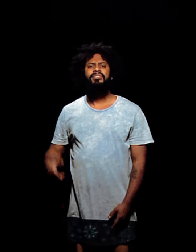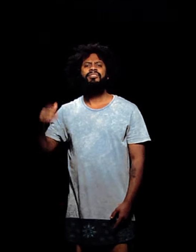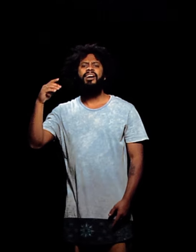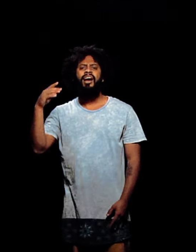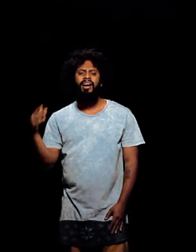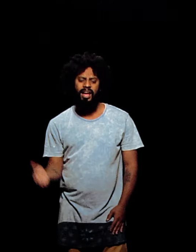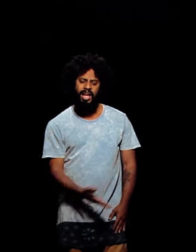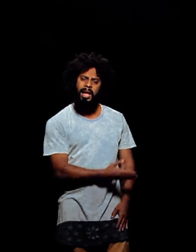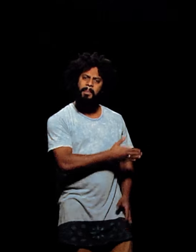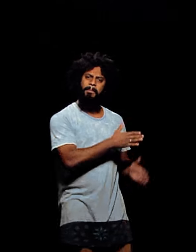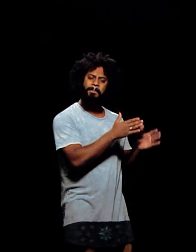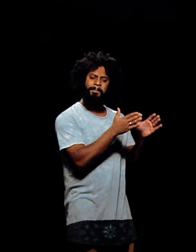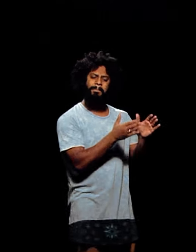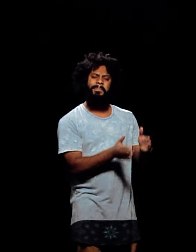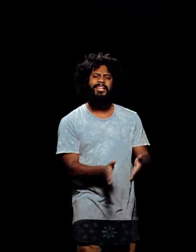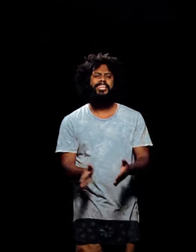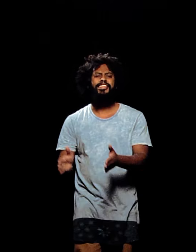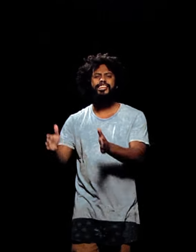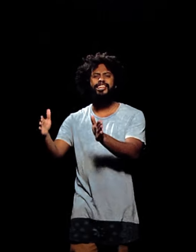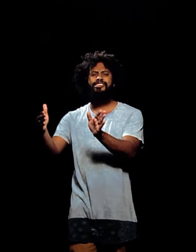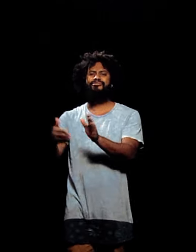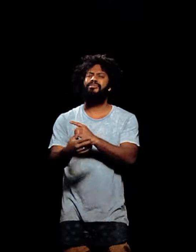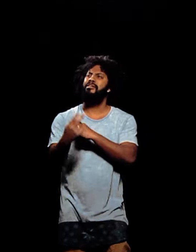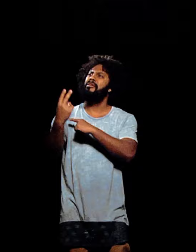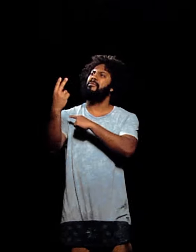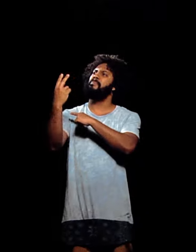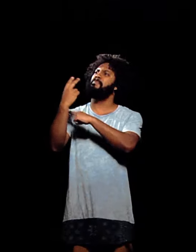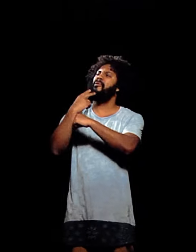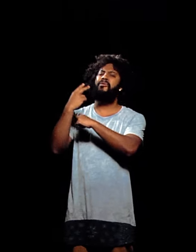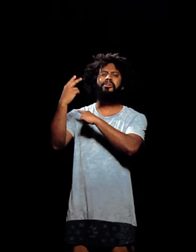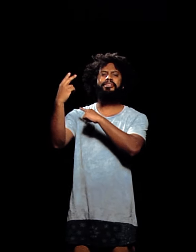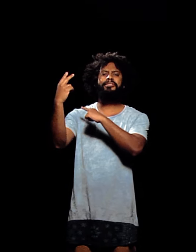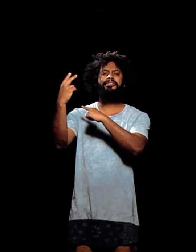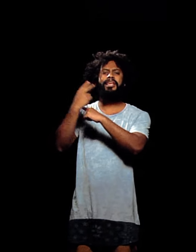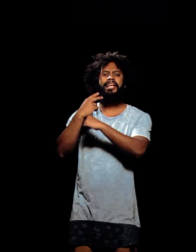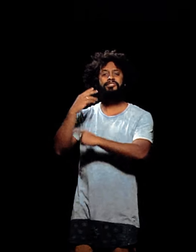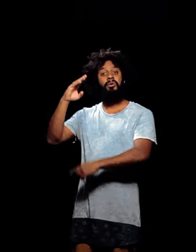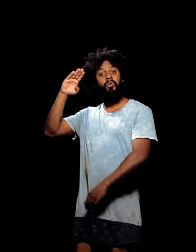Ogunhê! Protect and open my way.